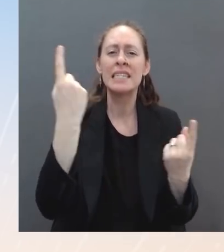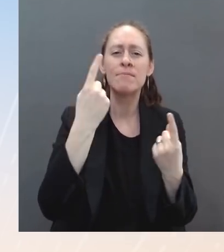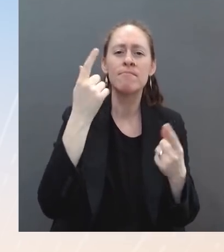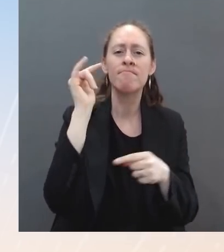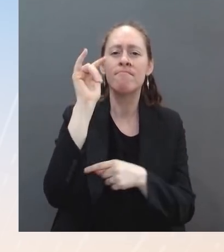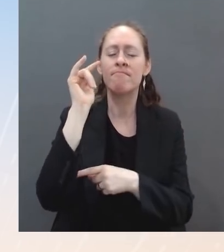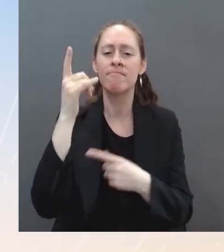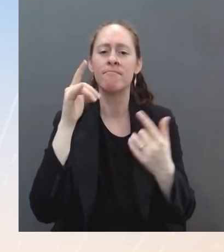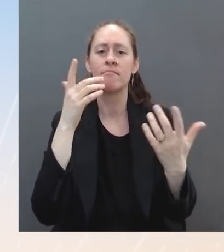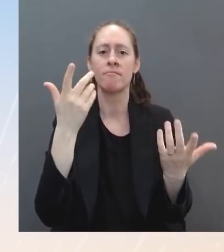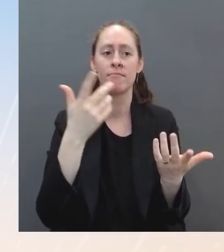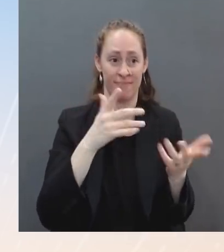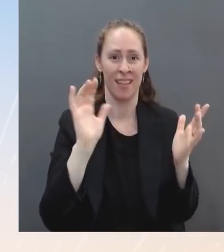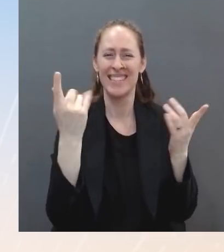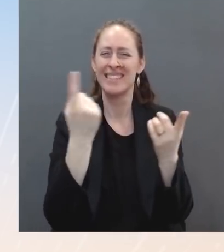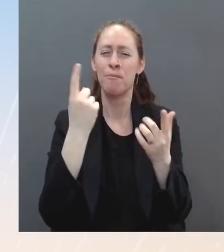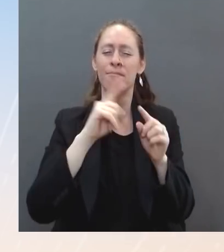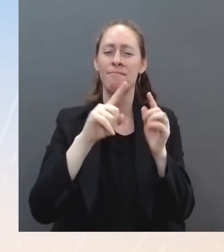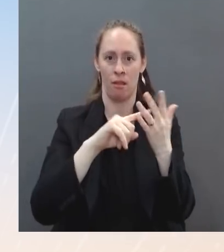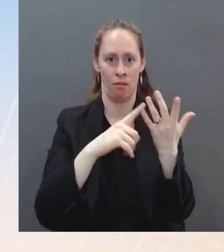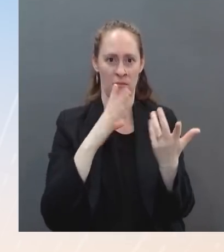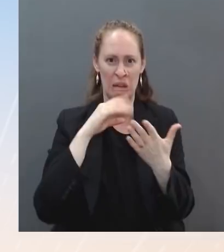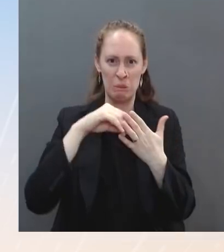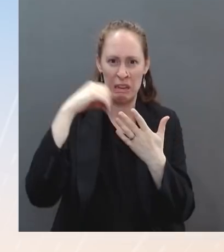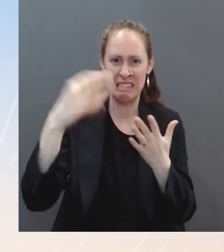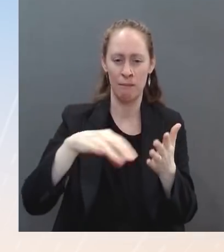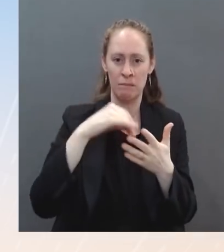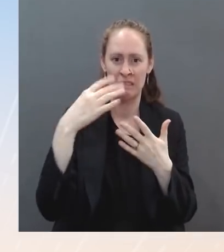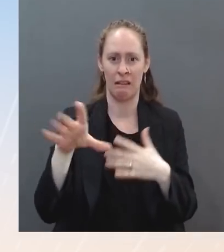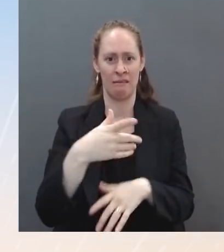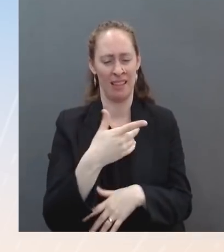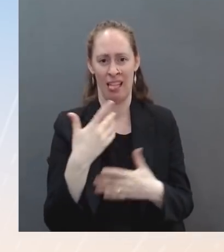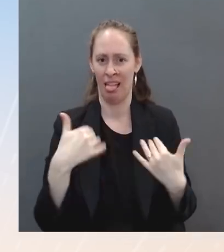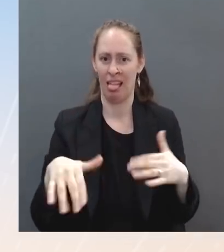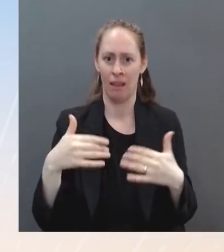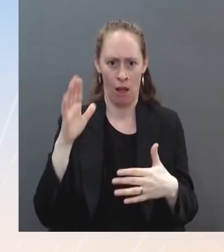I told you I had a lot. And I'm happy to take questions. Darlene? The Press: Thanks, Kate. A couple on Russia.